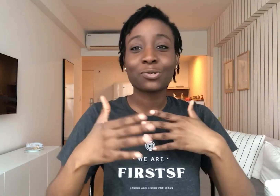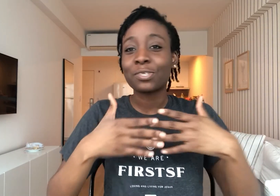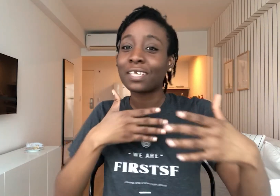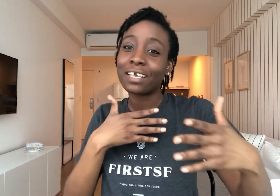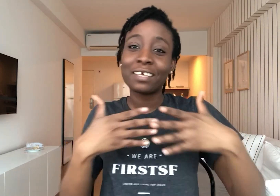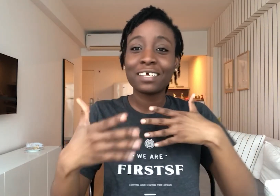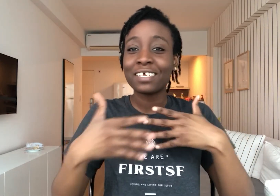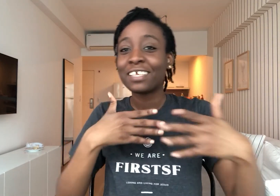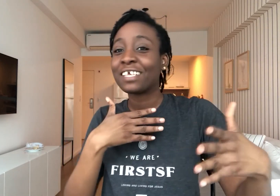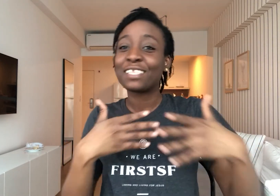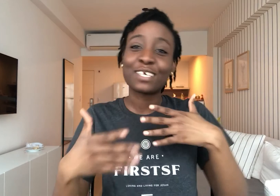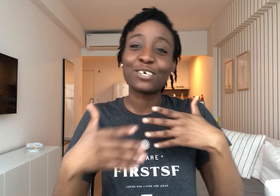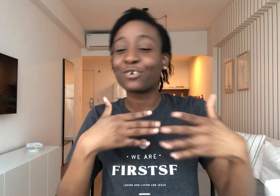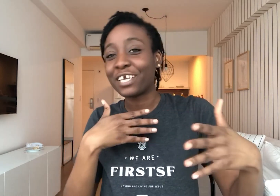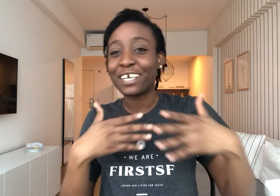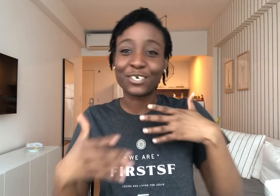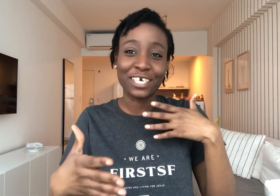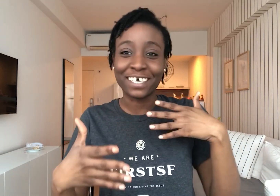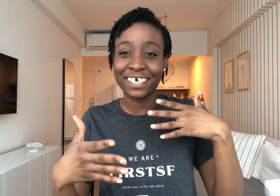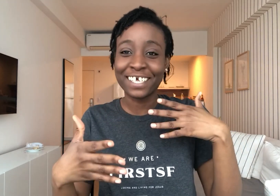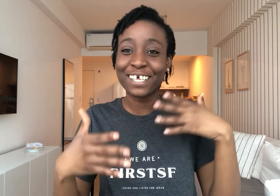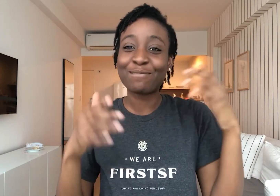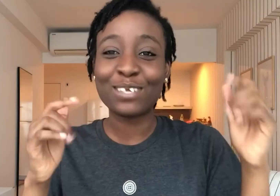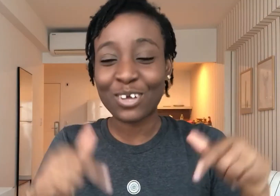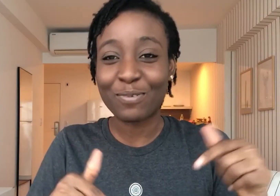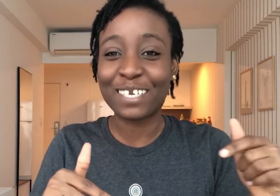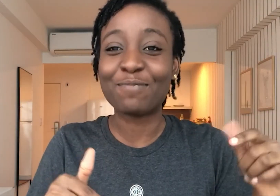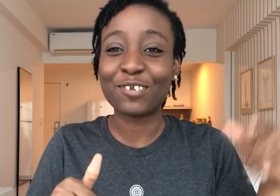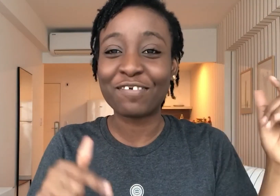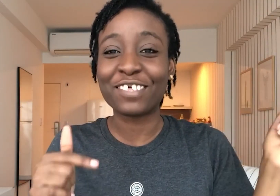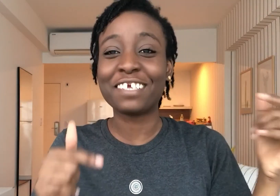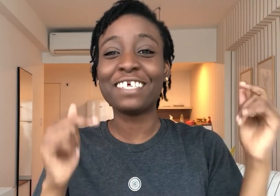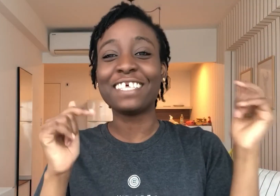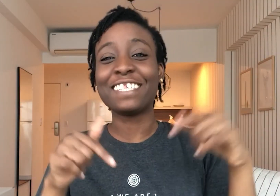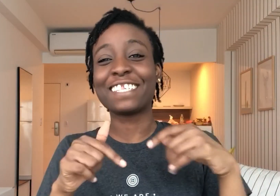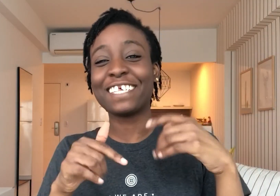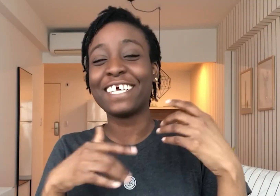so it's like it's a grey area. Please comment down below if you think these